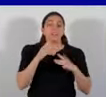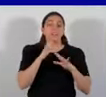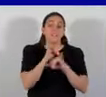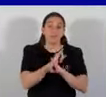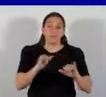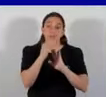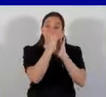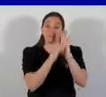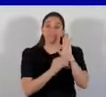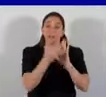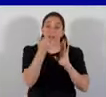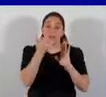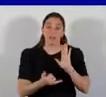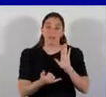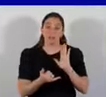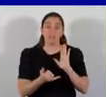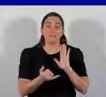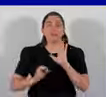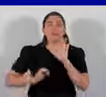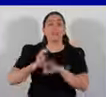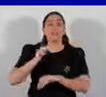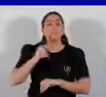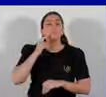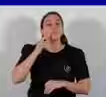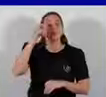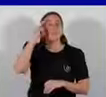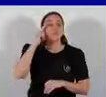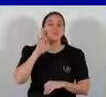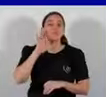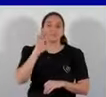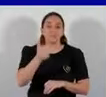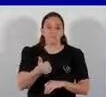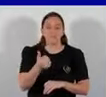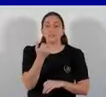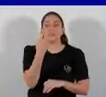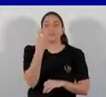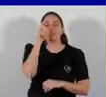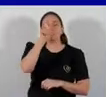But the strength of the data led to the fact that in 1956 two economies separately